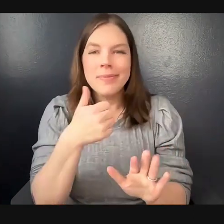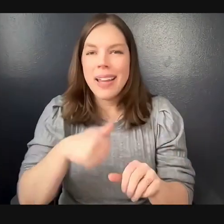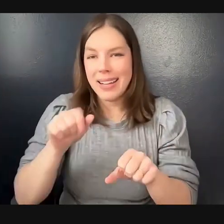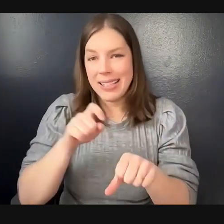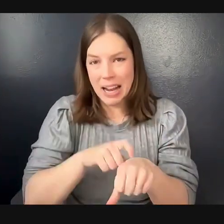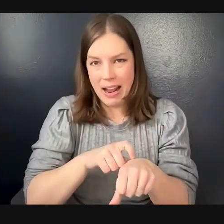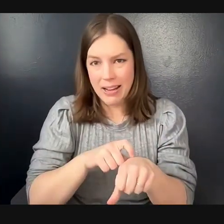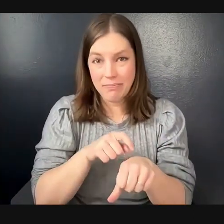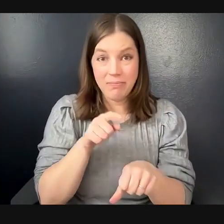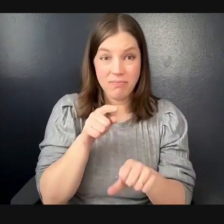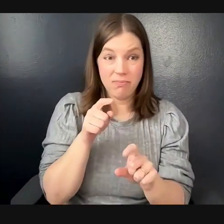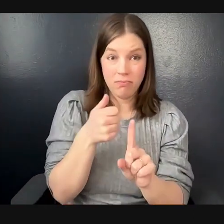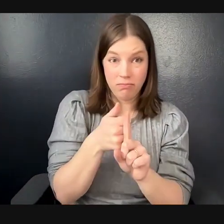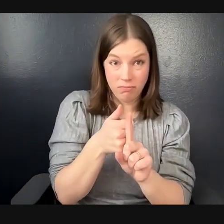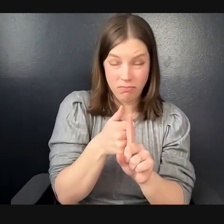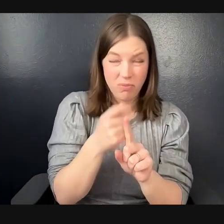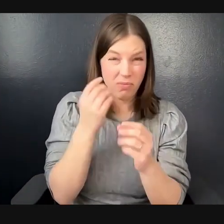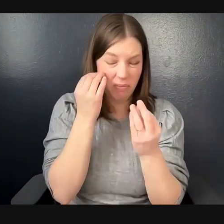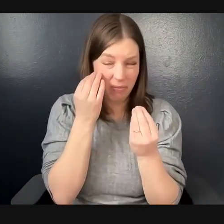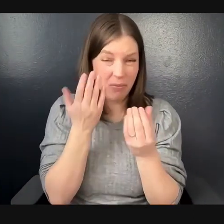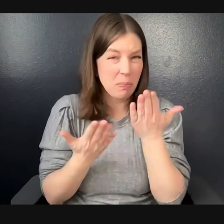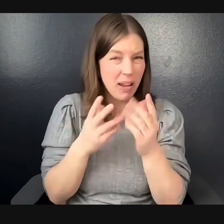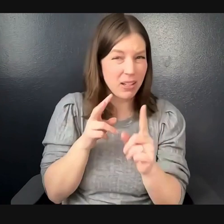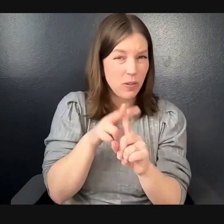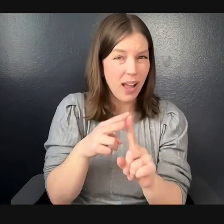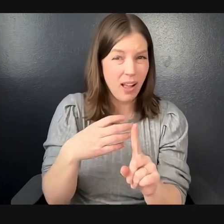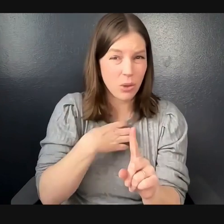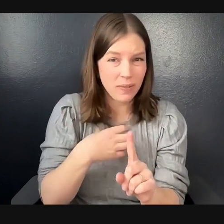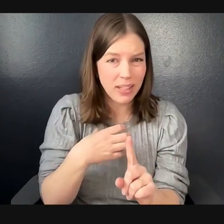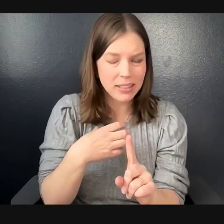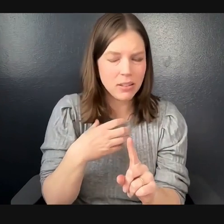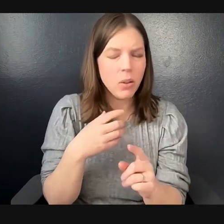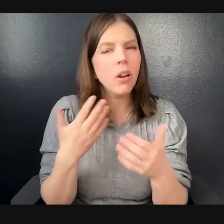So, we know that any time you file a grievance,